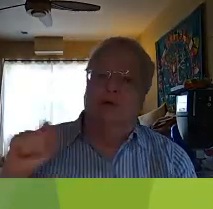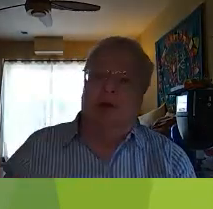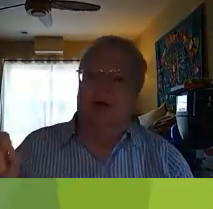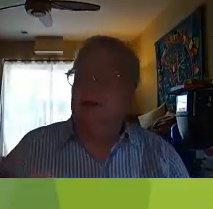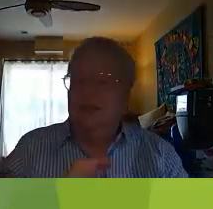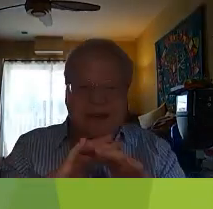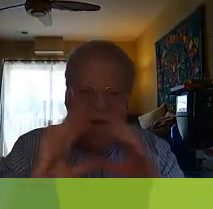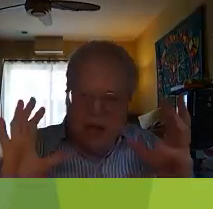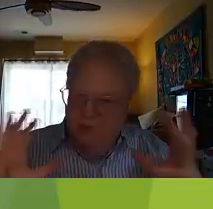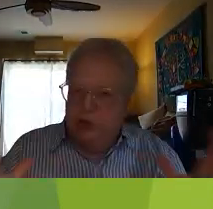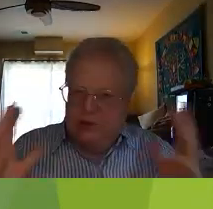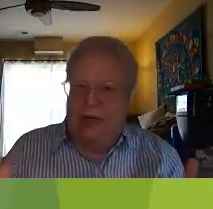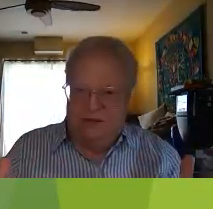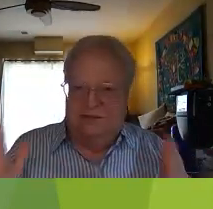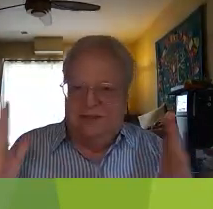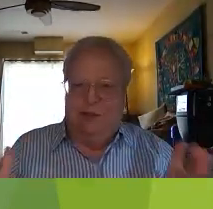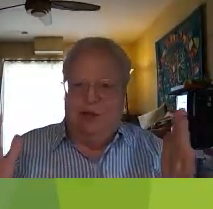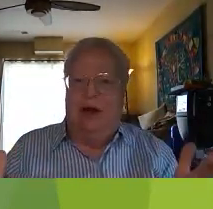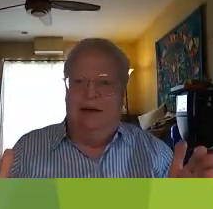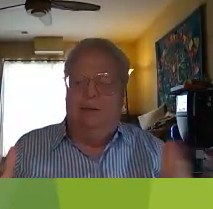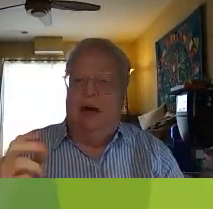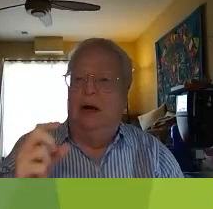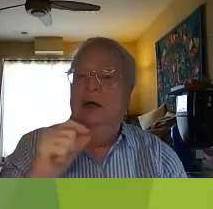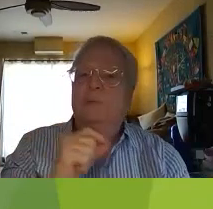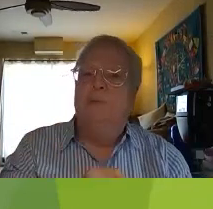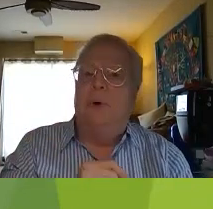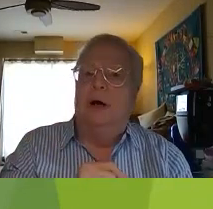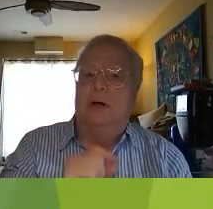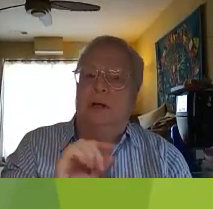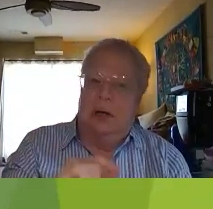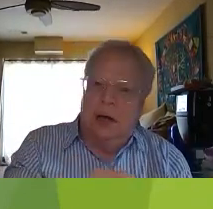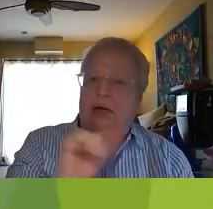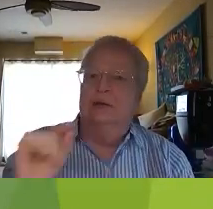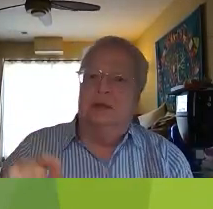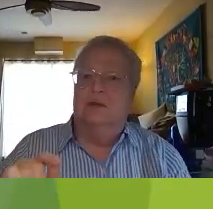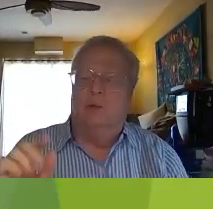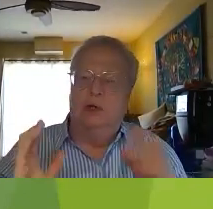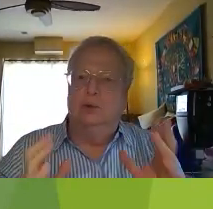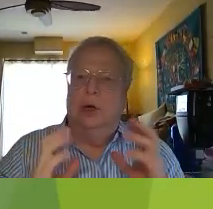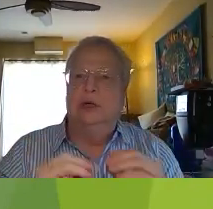And it's not every sentence that you're talking about, but in the context of what you're trying